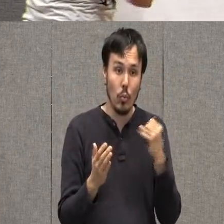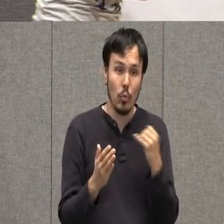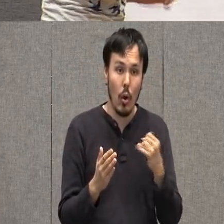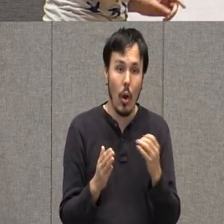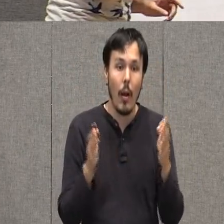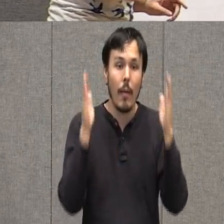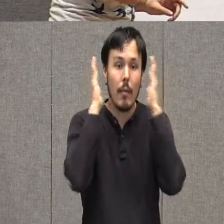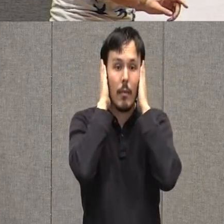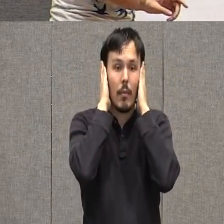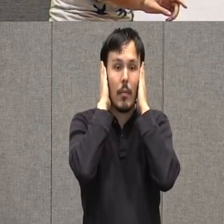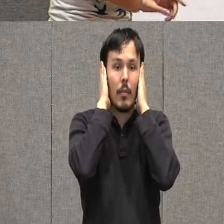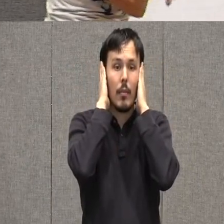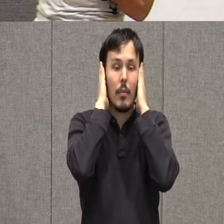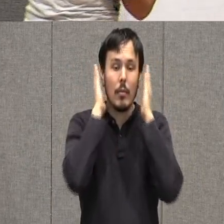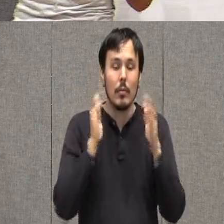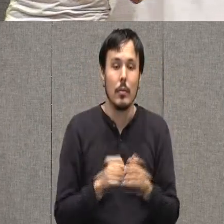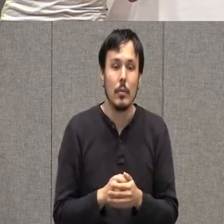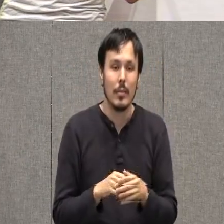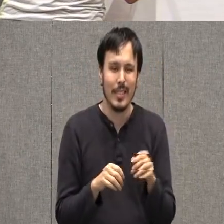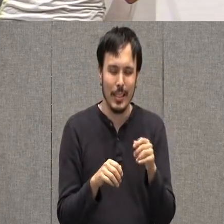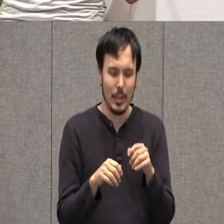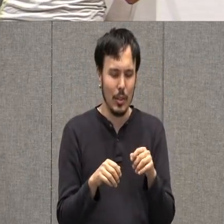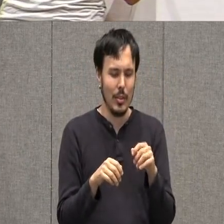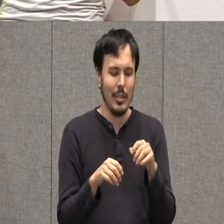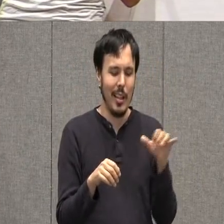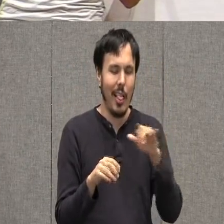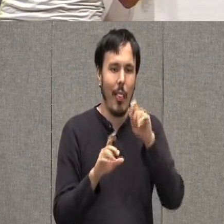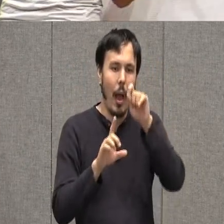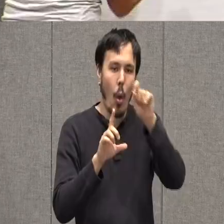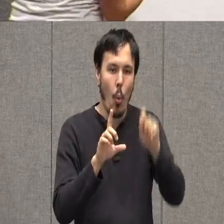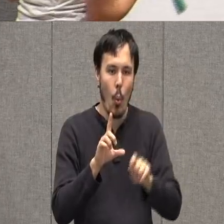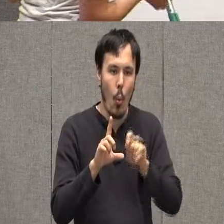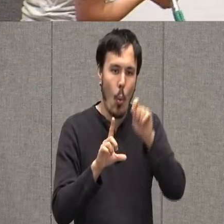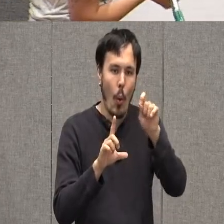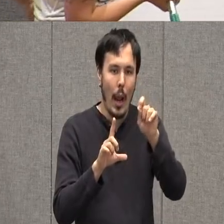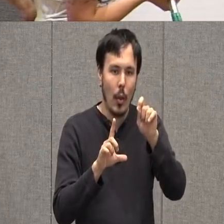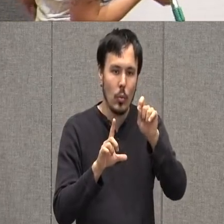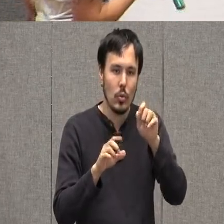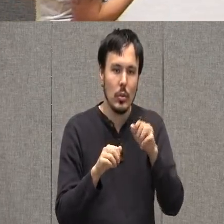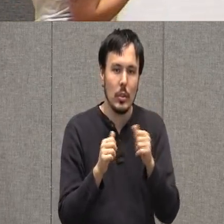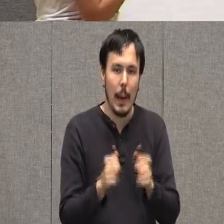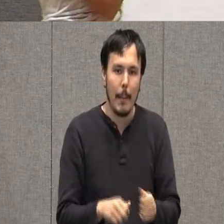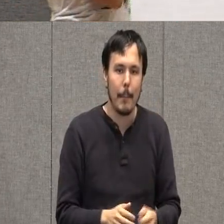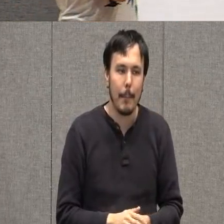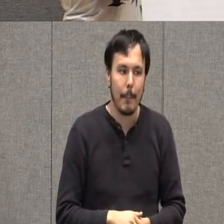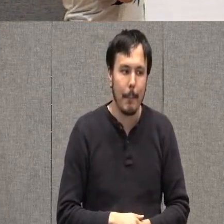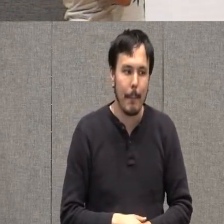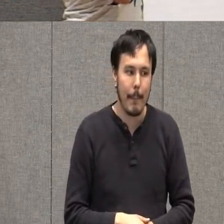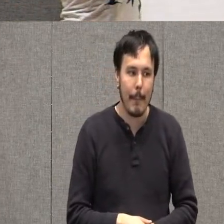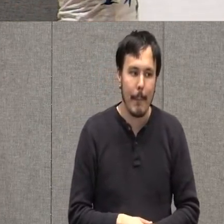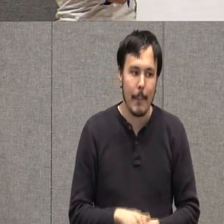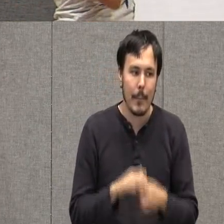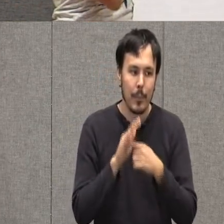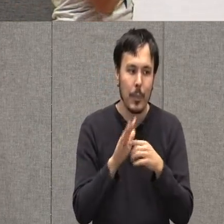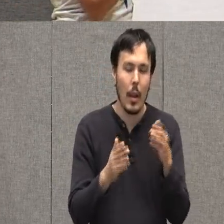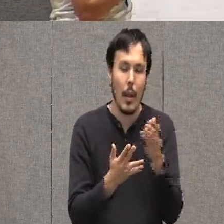almost like these little round shapes. See that? Yeah! [Potter] So we can add our ears. [Ley] And we do that in between the eye and the lip line?